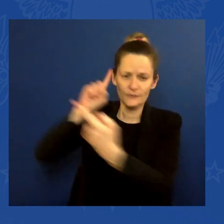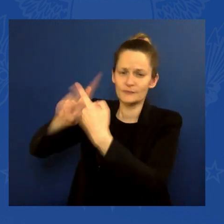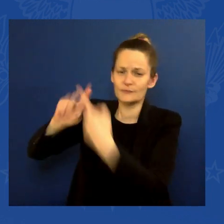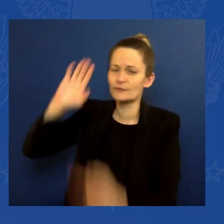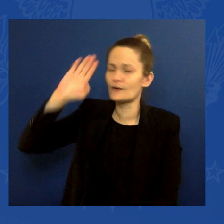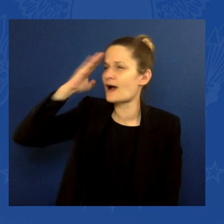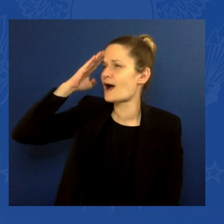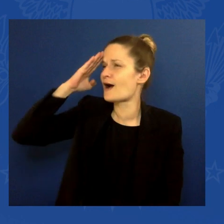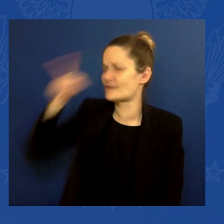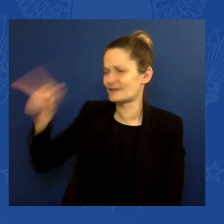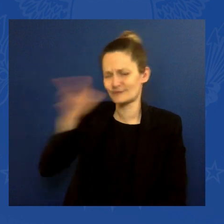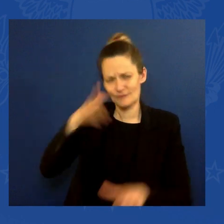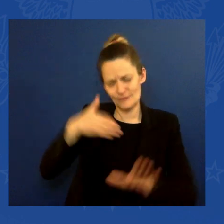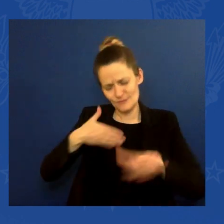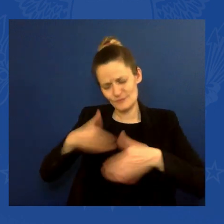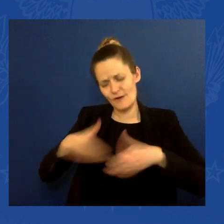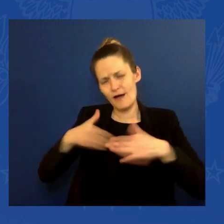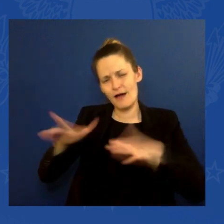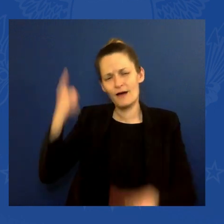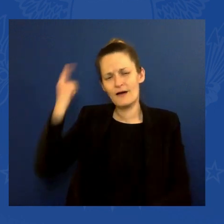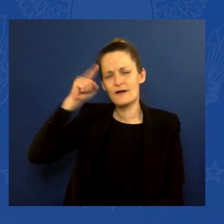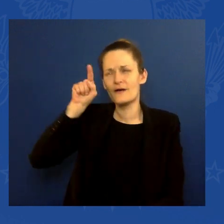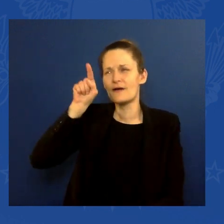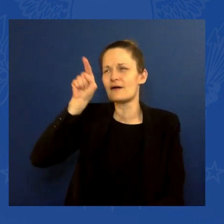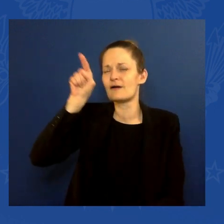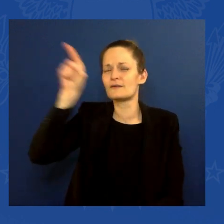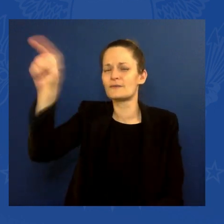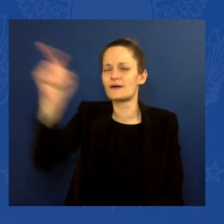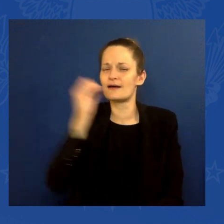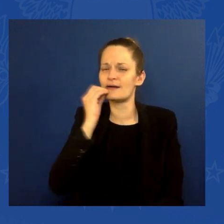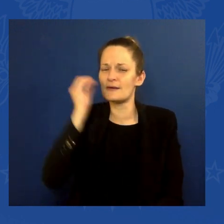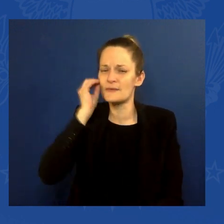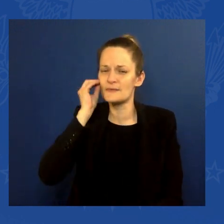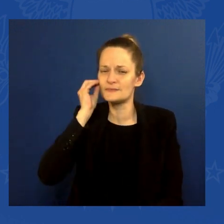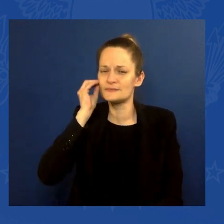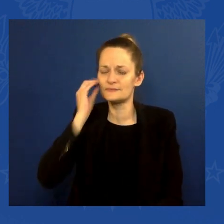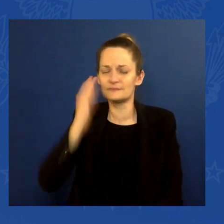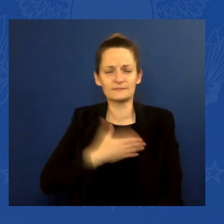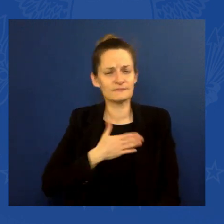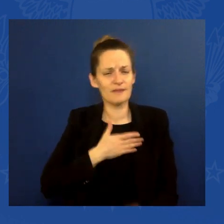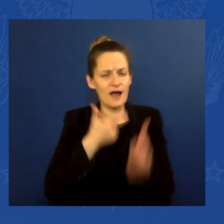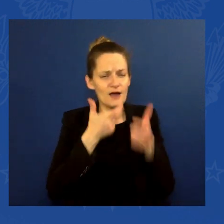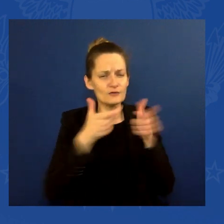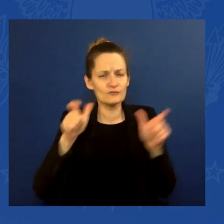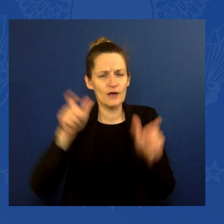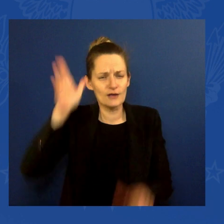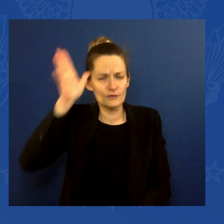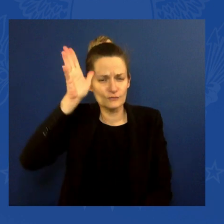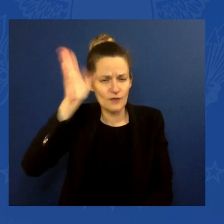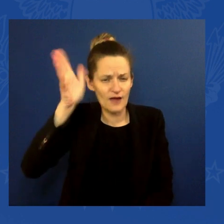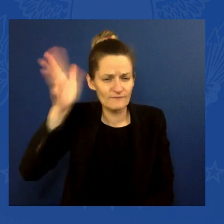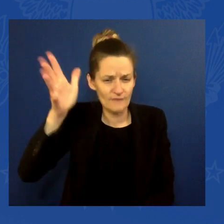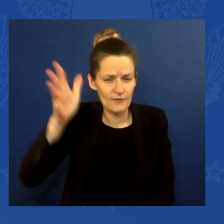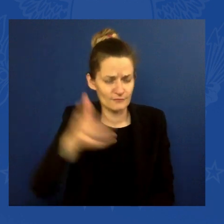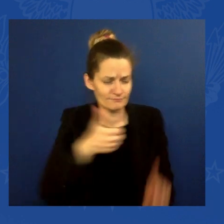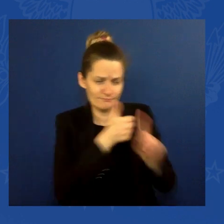was only the second Catholic in the history of the state of Pennsylvania to be elected to the State Senate at that time in 1906 --